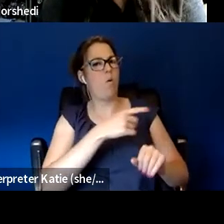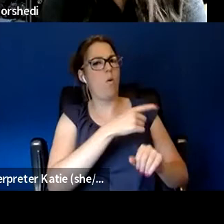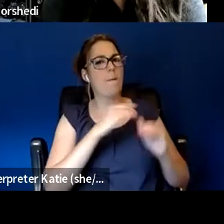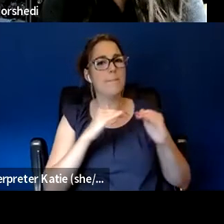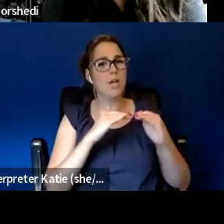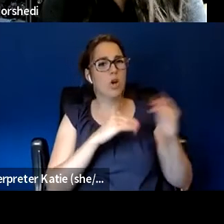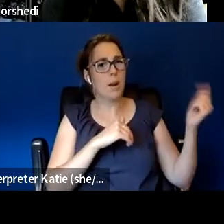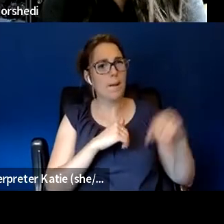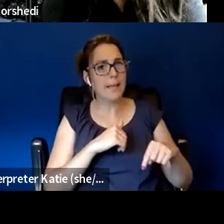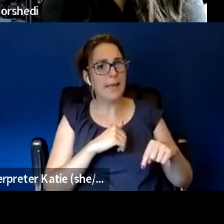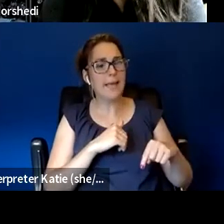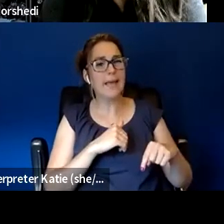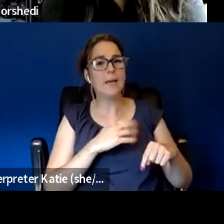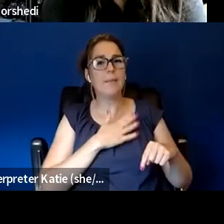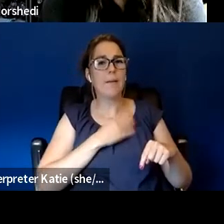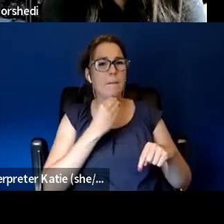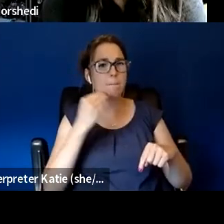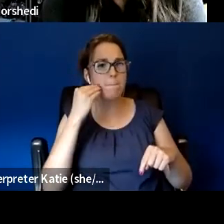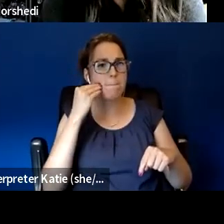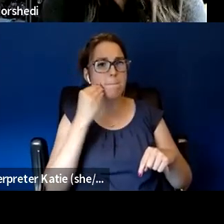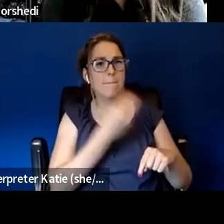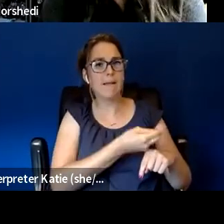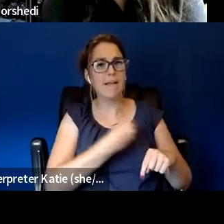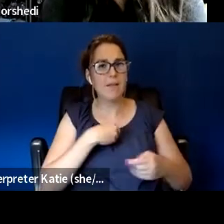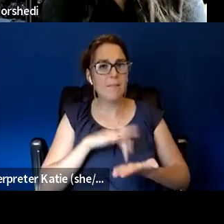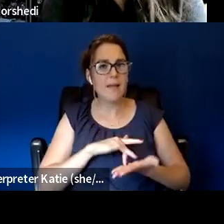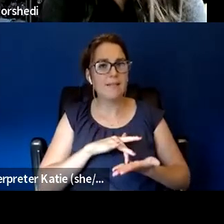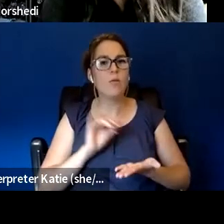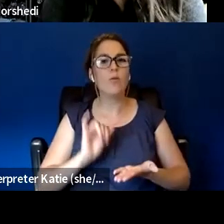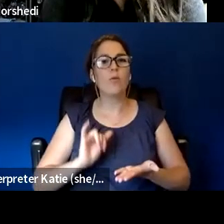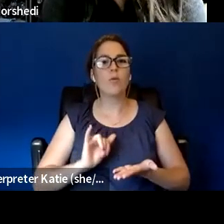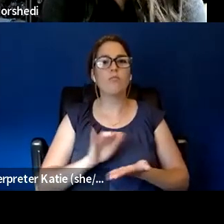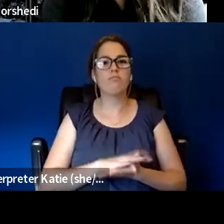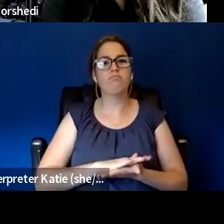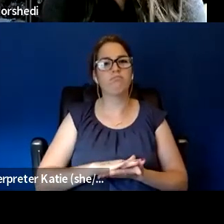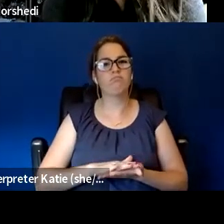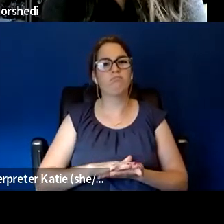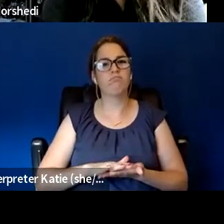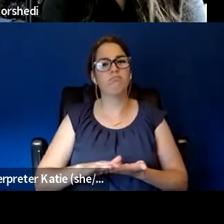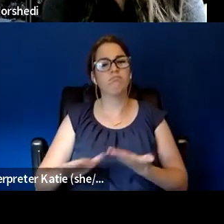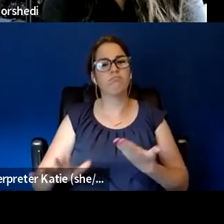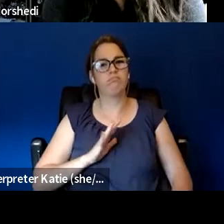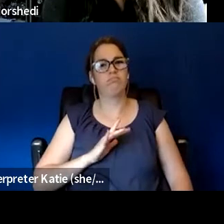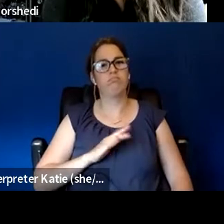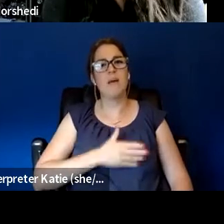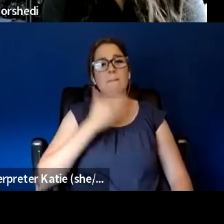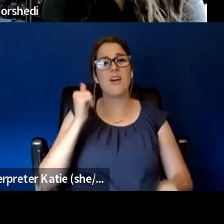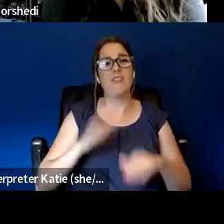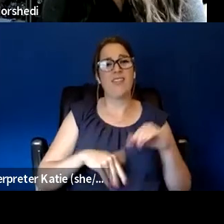is much different than having to go to a clinic. And so it's really important